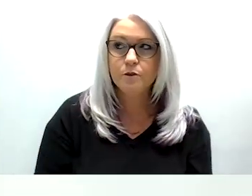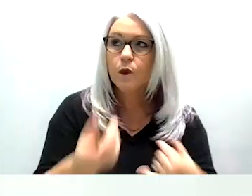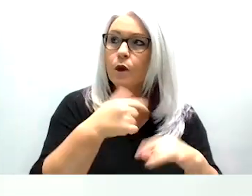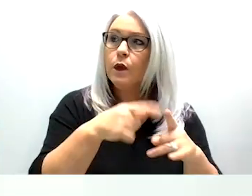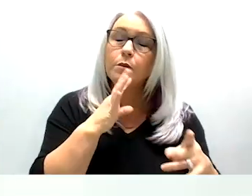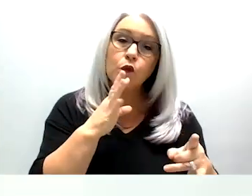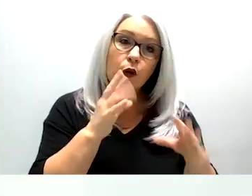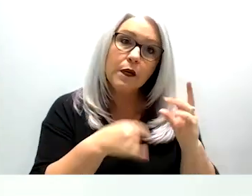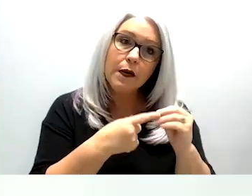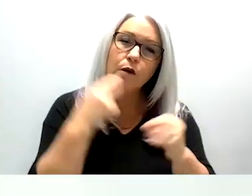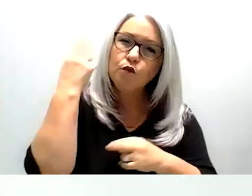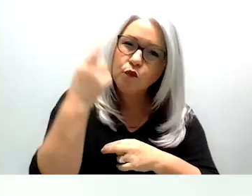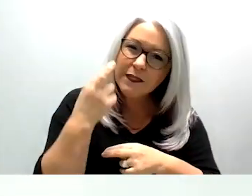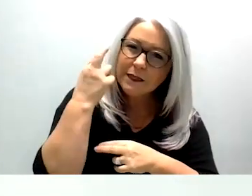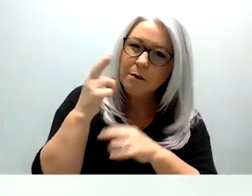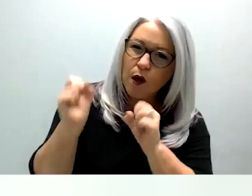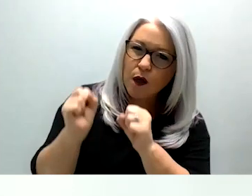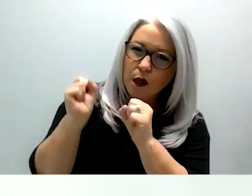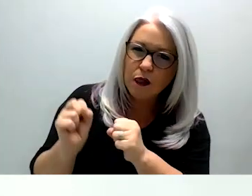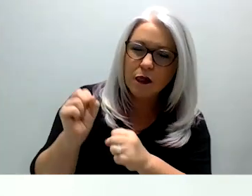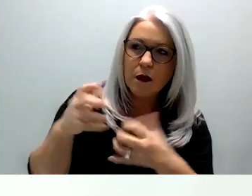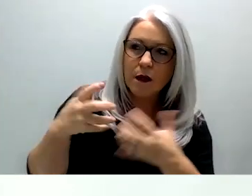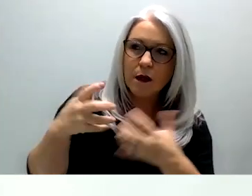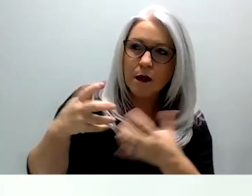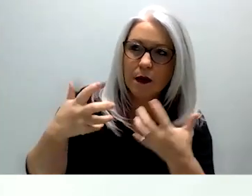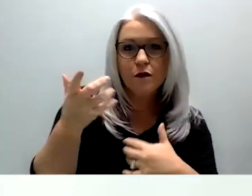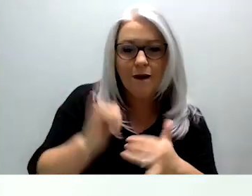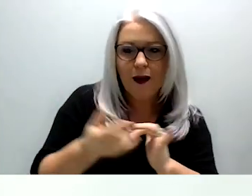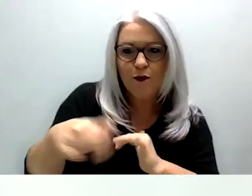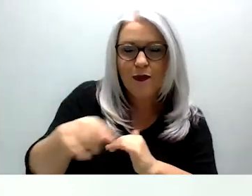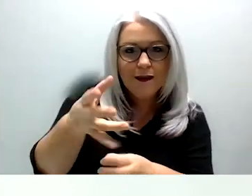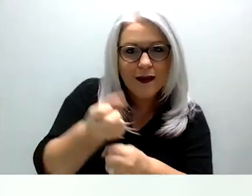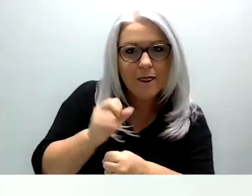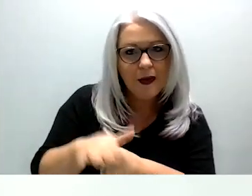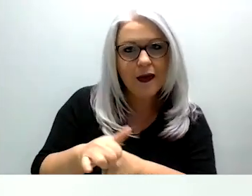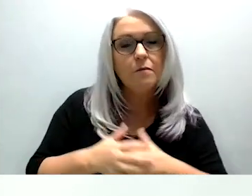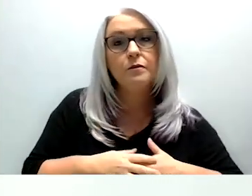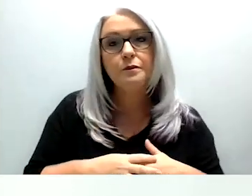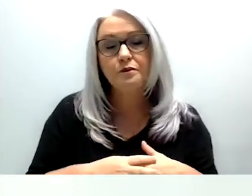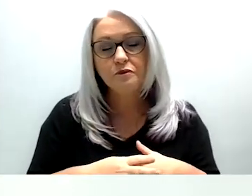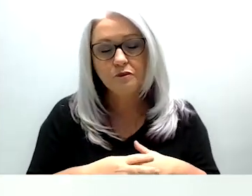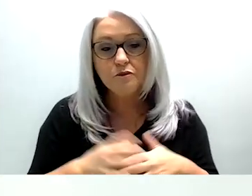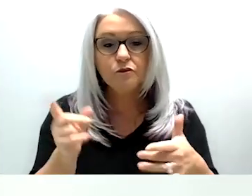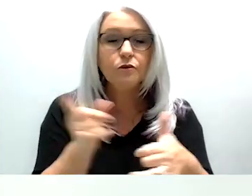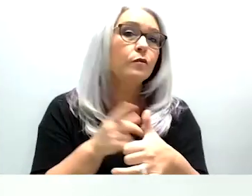what do those look like and how does a person get a reasonable accommodation? The first thing that I want to point out is that